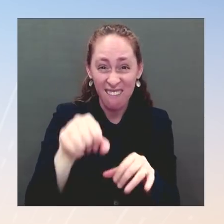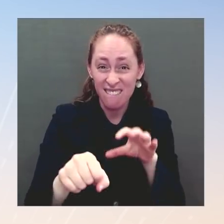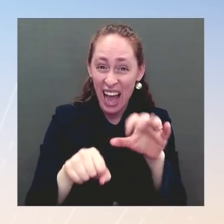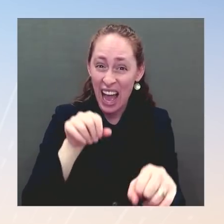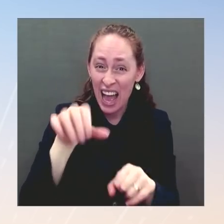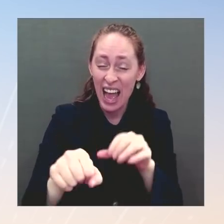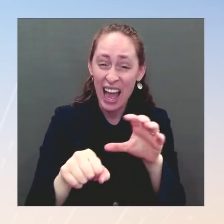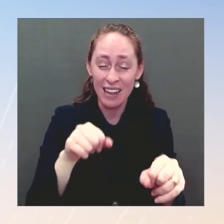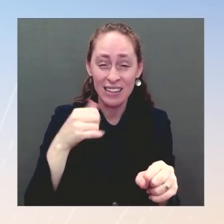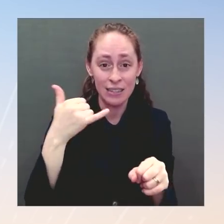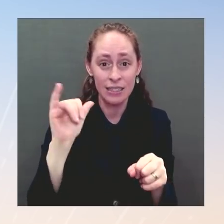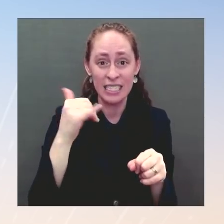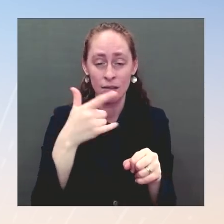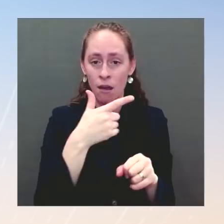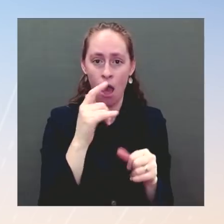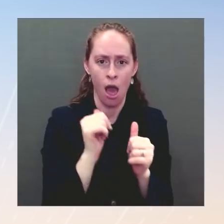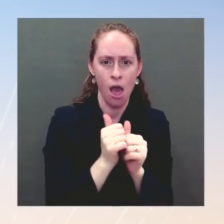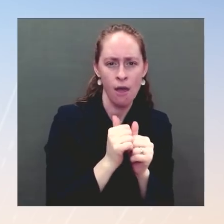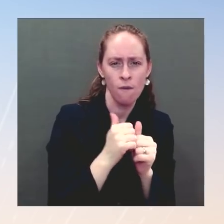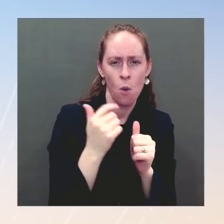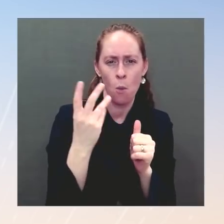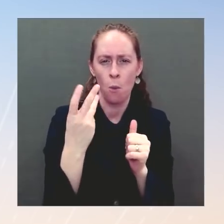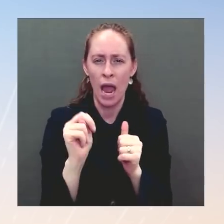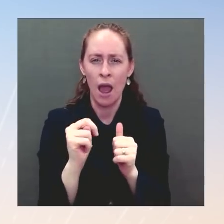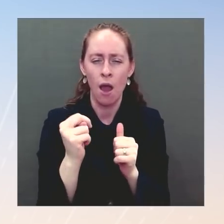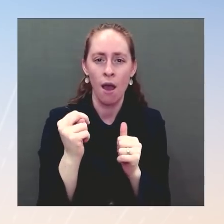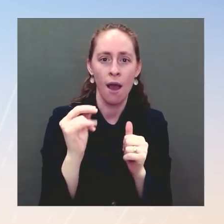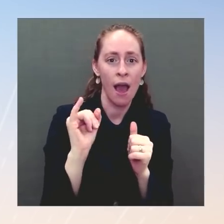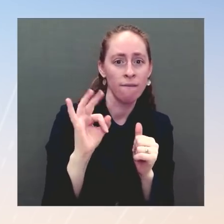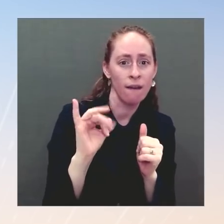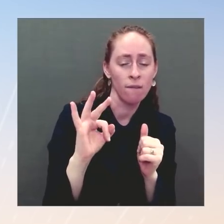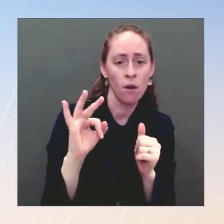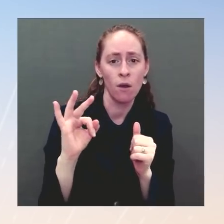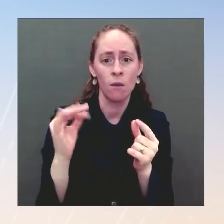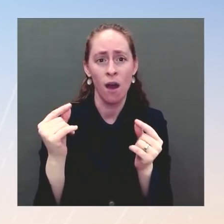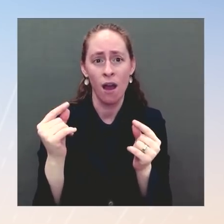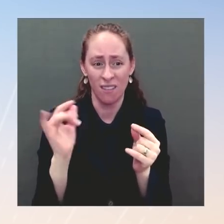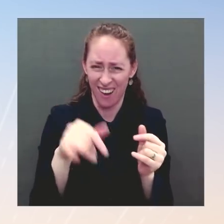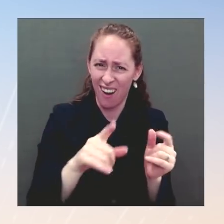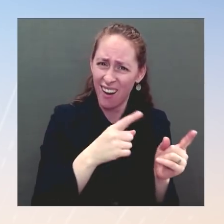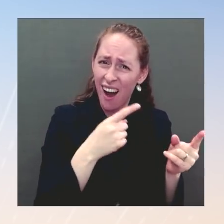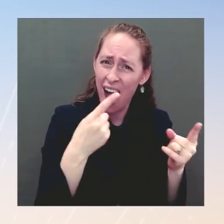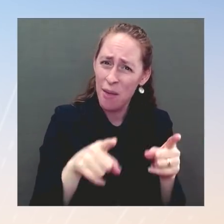That's what we're seeing. Both are true. The Press: But -- so if that's what you're seeing -- he announced sanctions yesterday -- Ms. Psaki: Yeah.